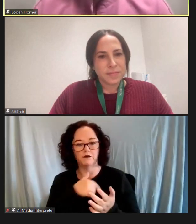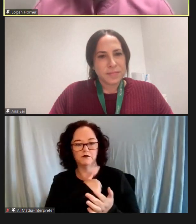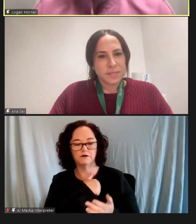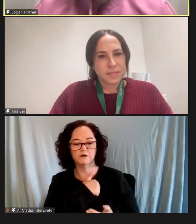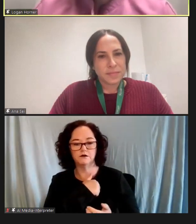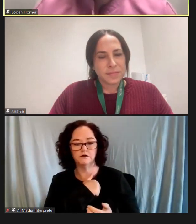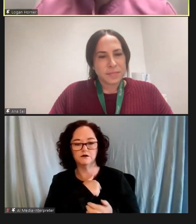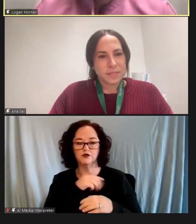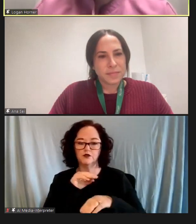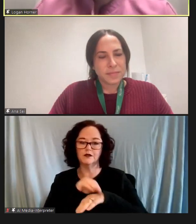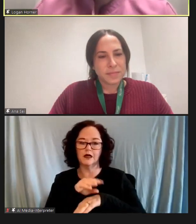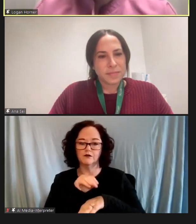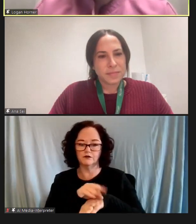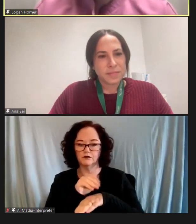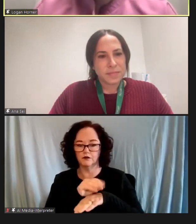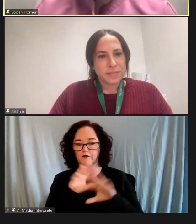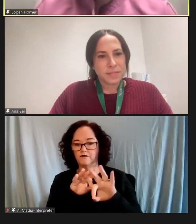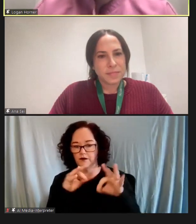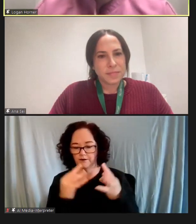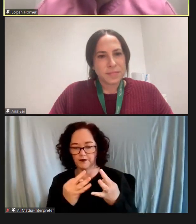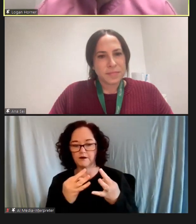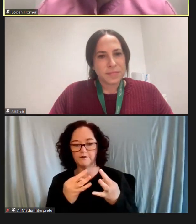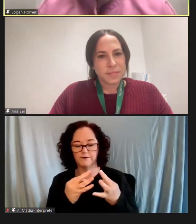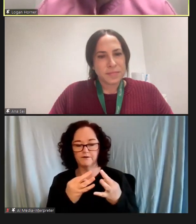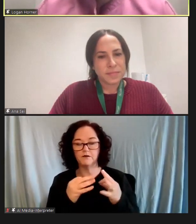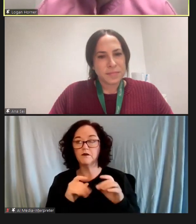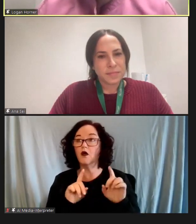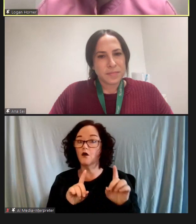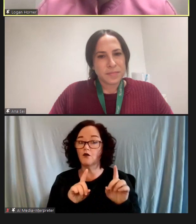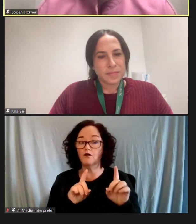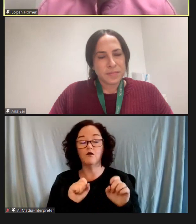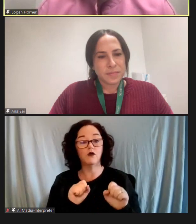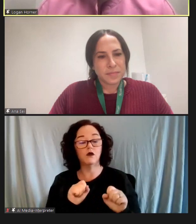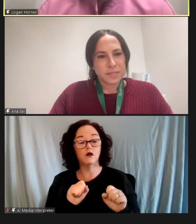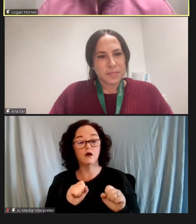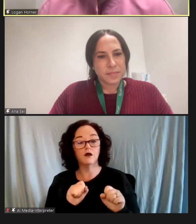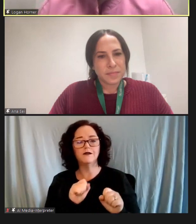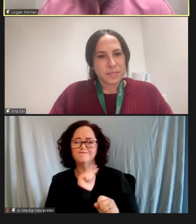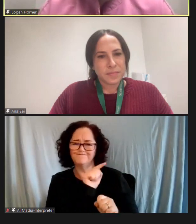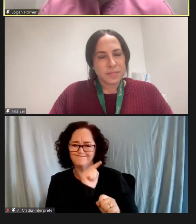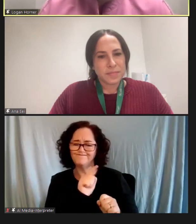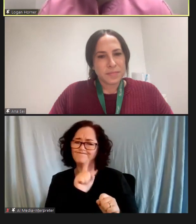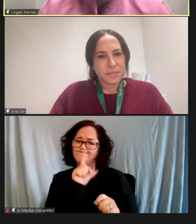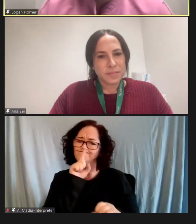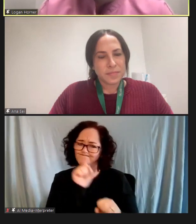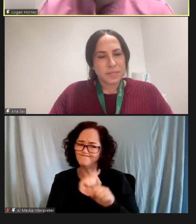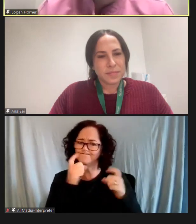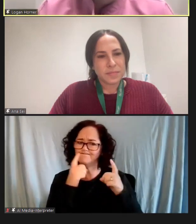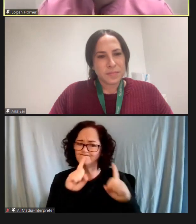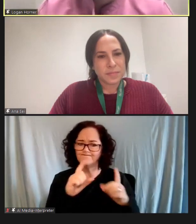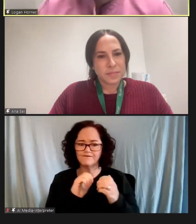families and think about oh how does this really work how do you show this